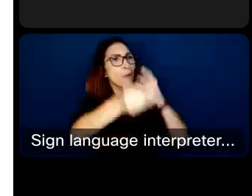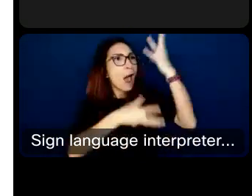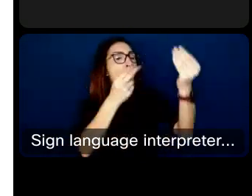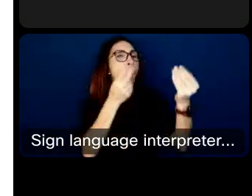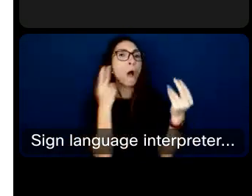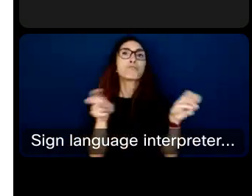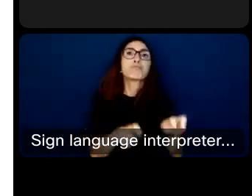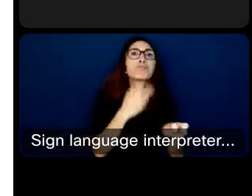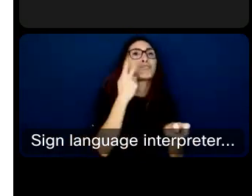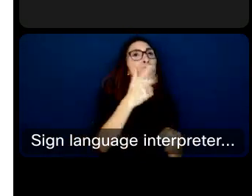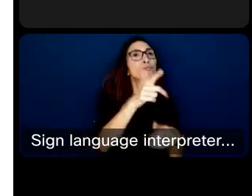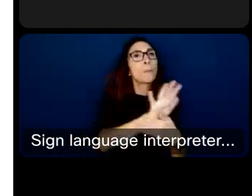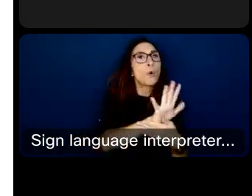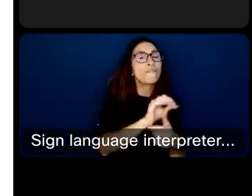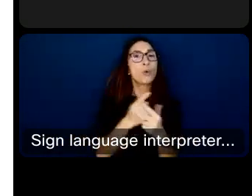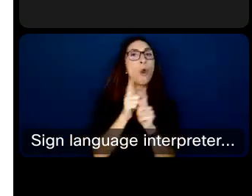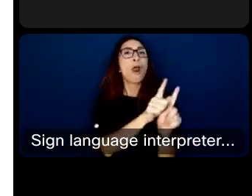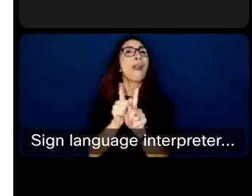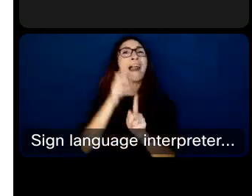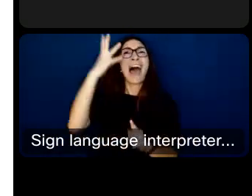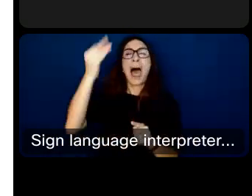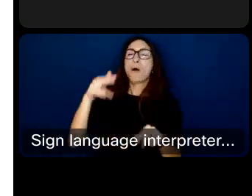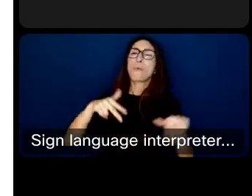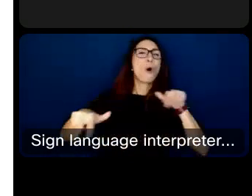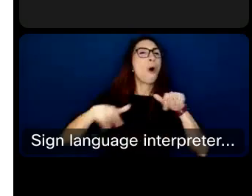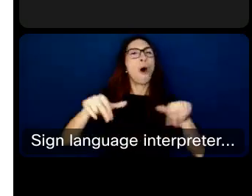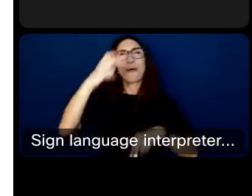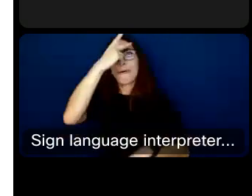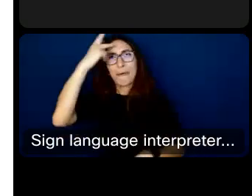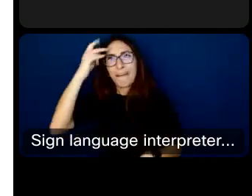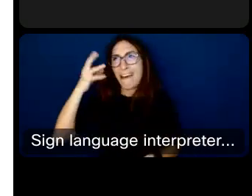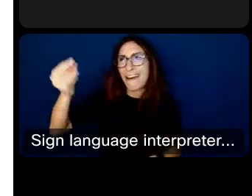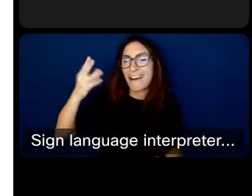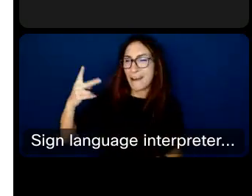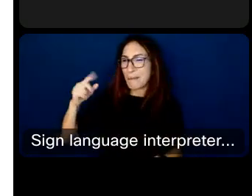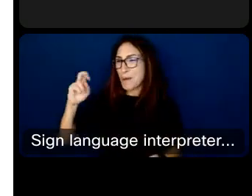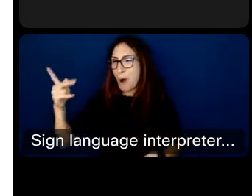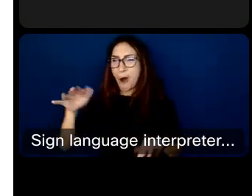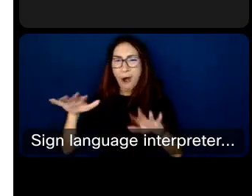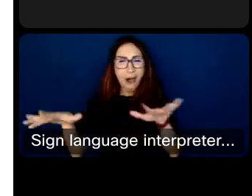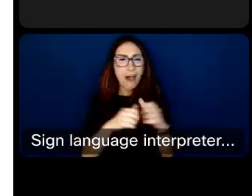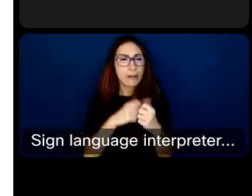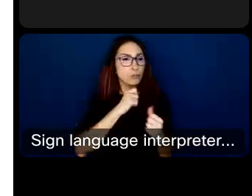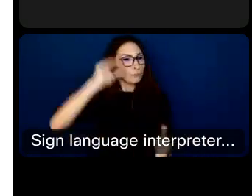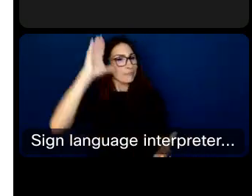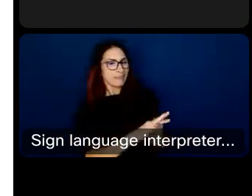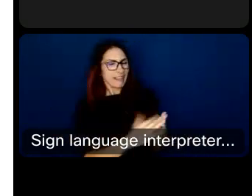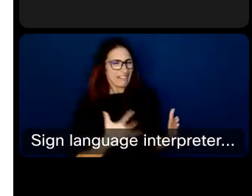in a park to help address loneliness and social isolation. And it may be time to think about bringing those types of